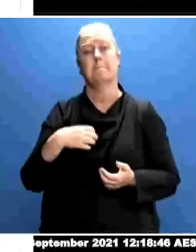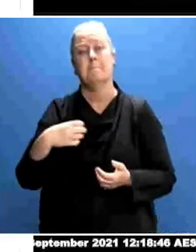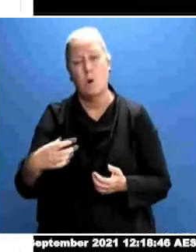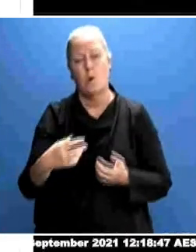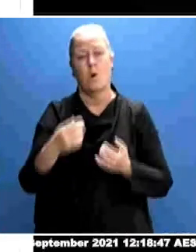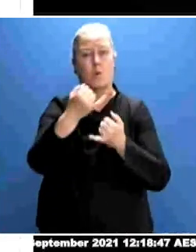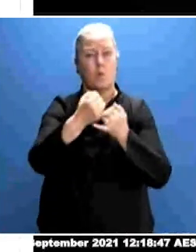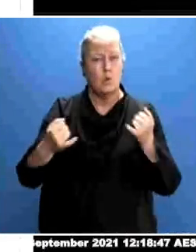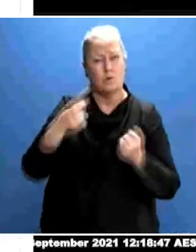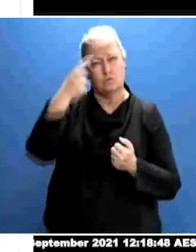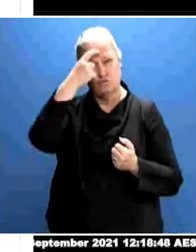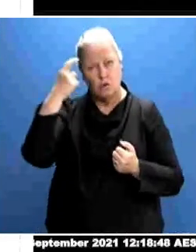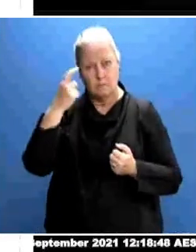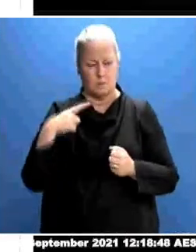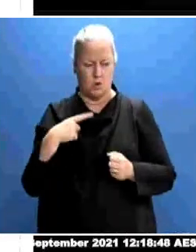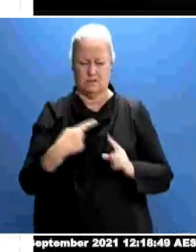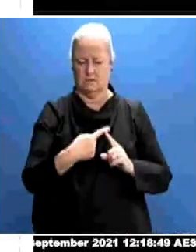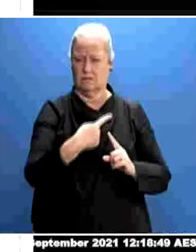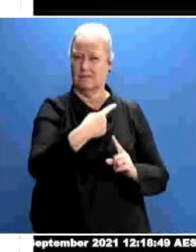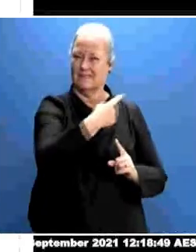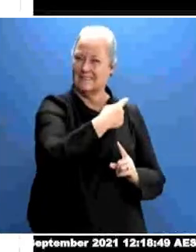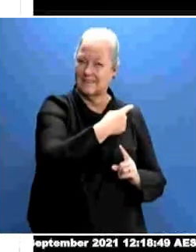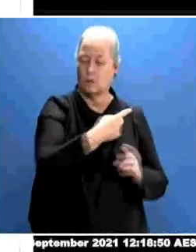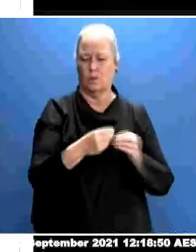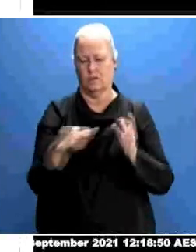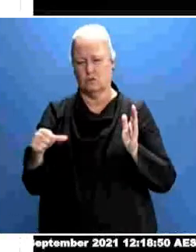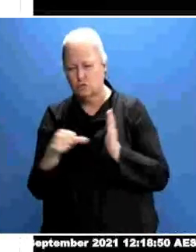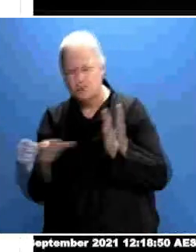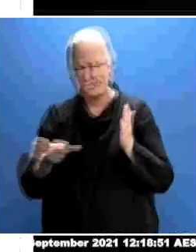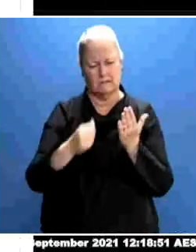You really do have to balance that up with strict criteria, strict oversight --